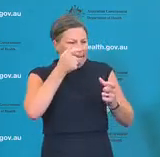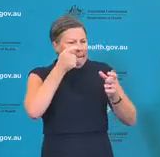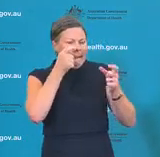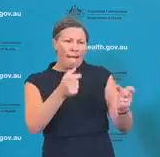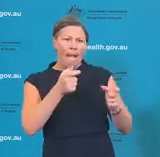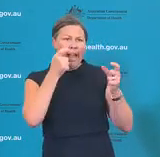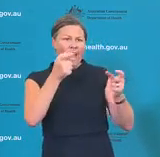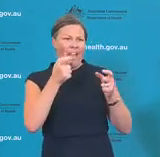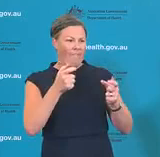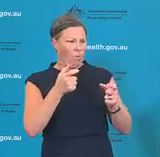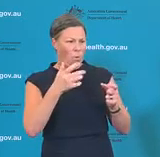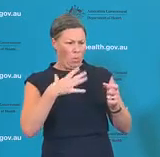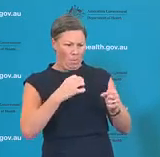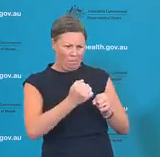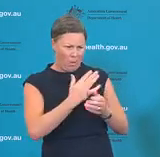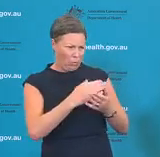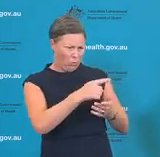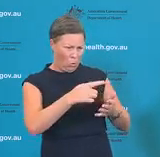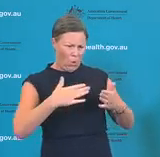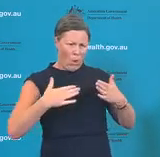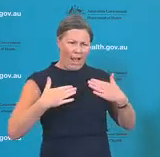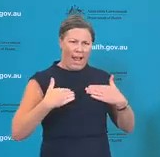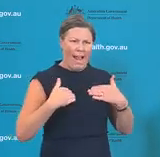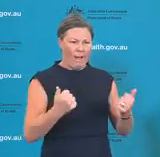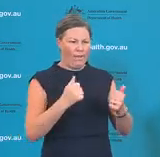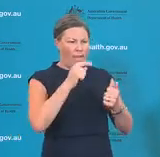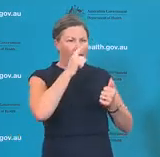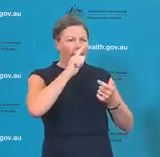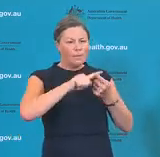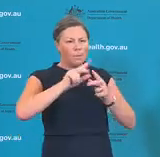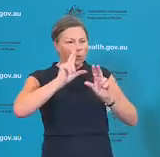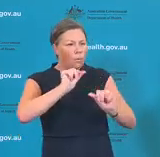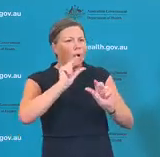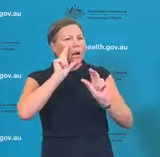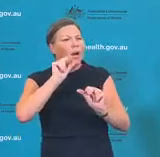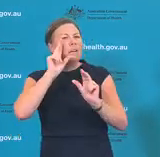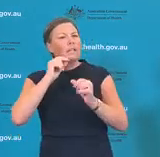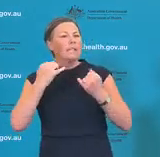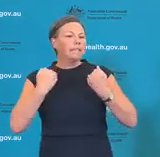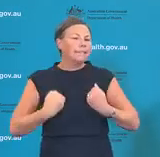And this is certainly one of those tools but again I certainly would not see